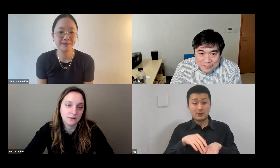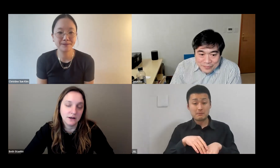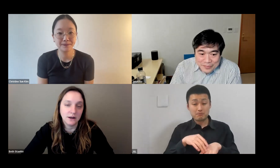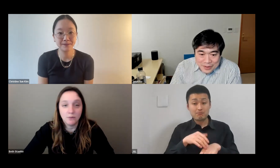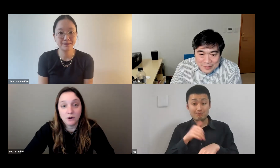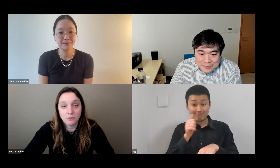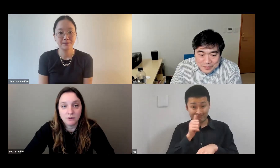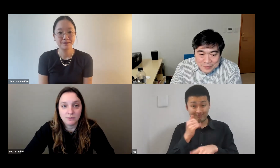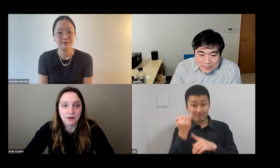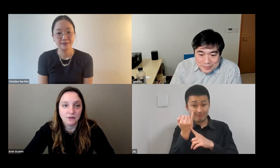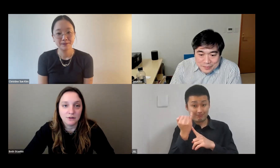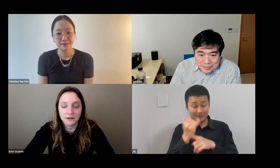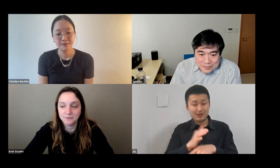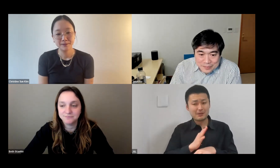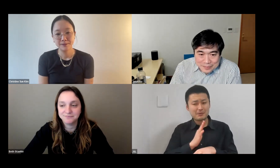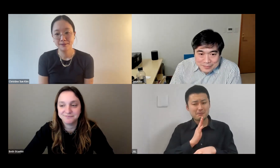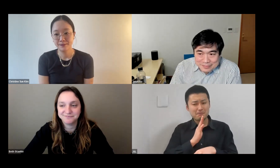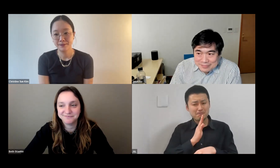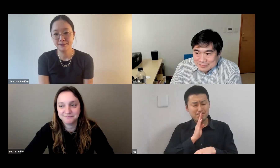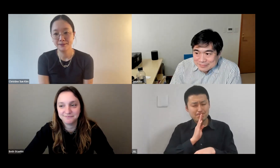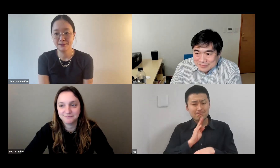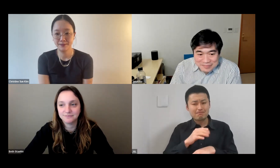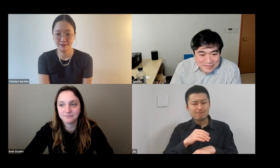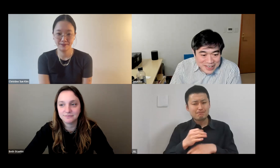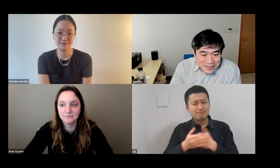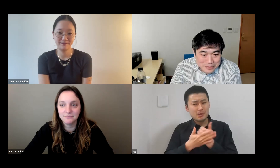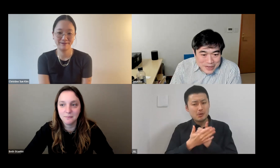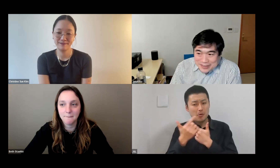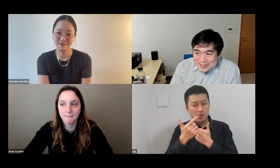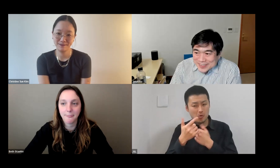that I work with regularly. Thank you, Beth.